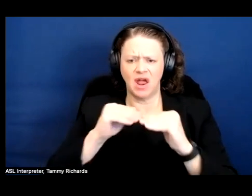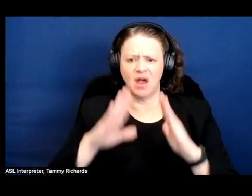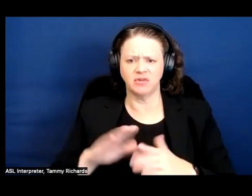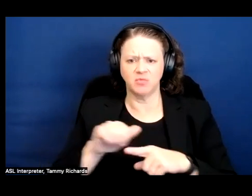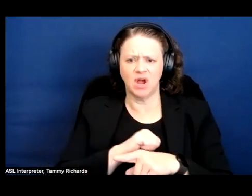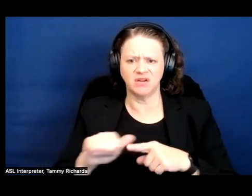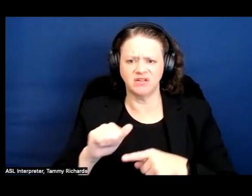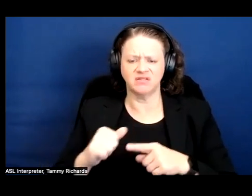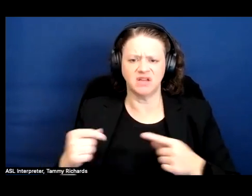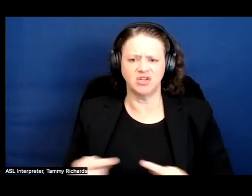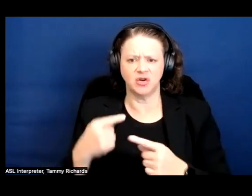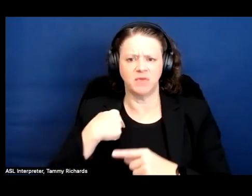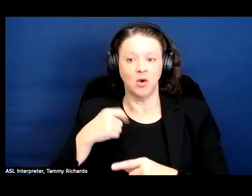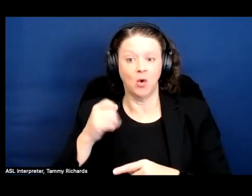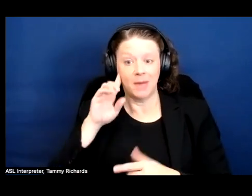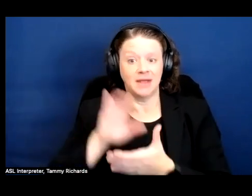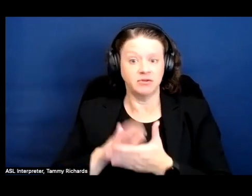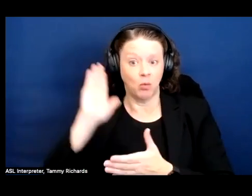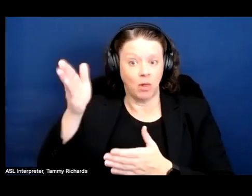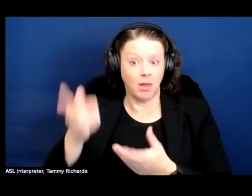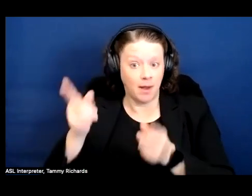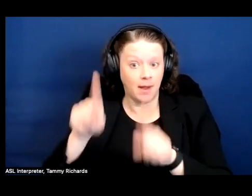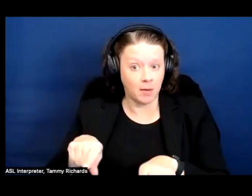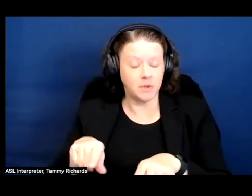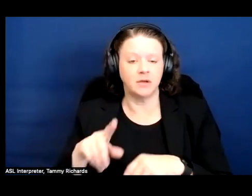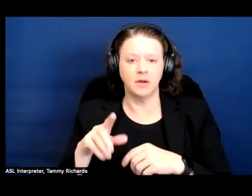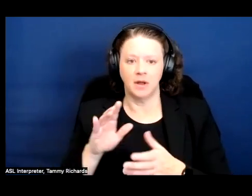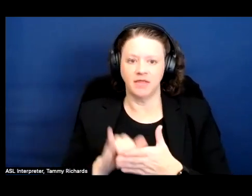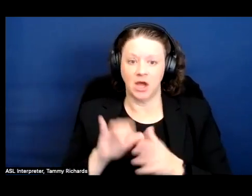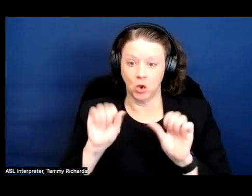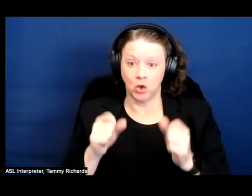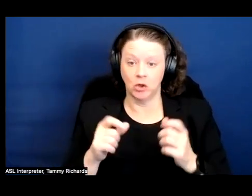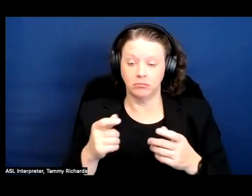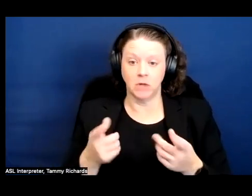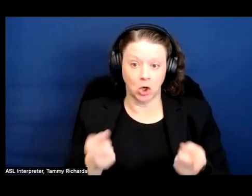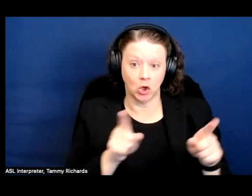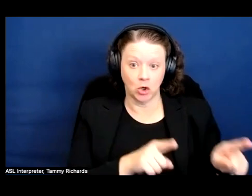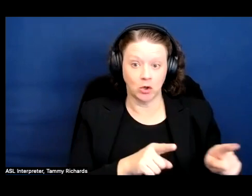And there's a good reason for not asking people to disclose emotional support animals